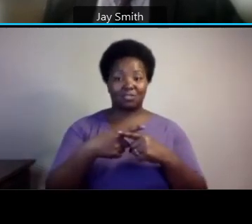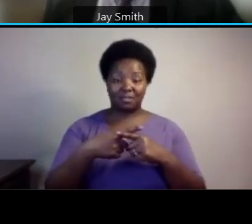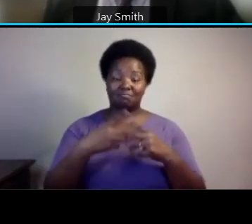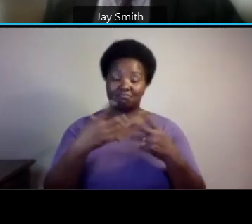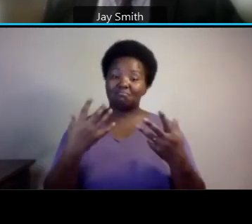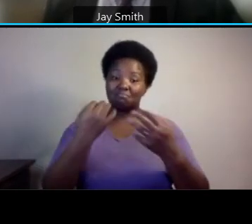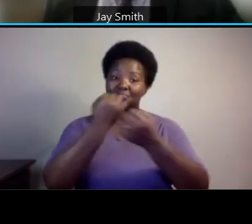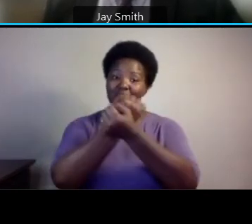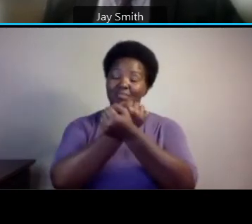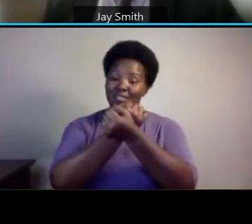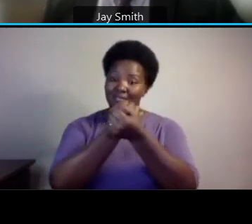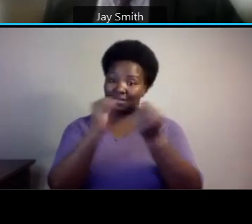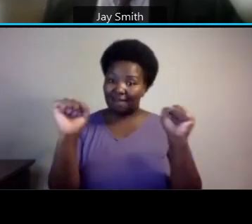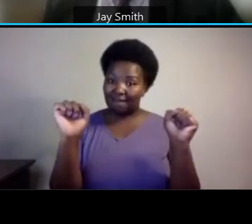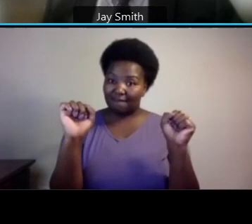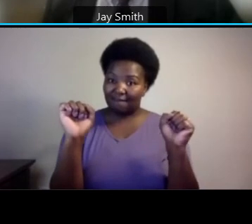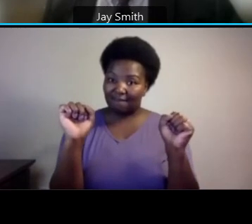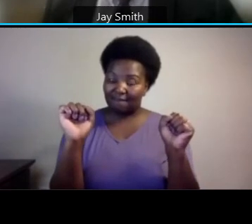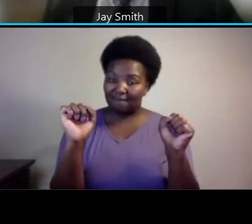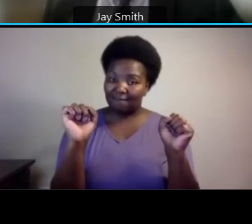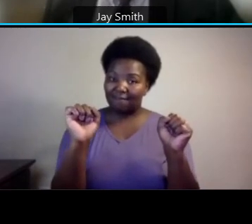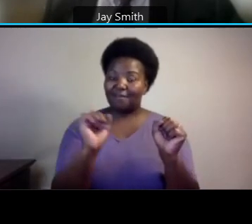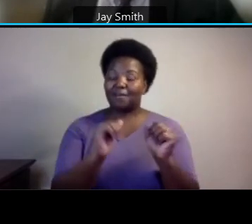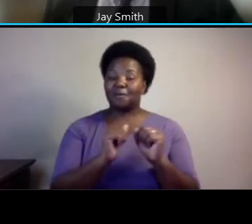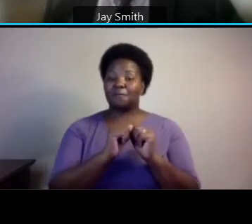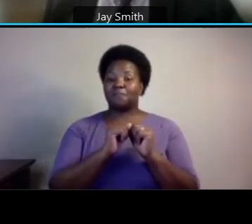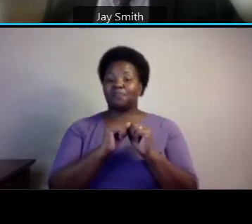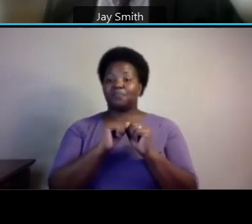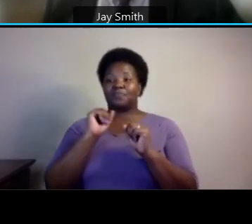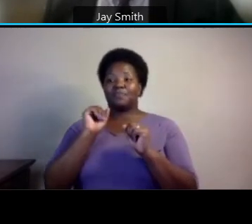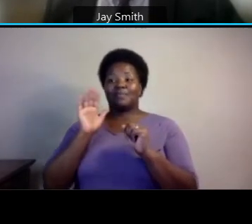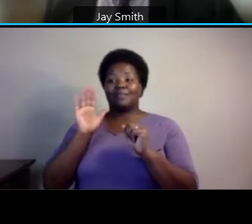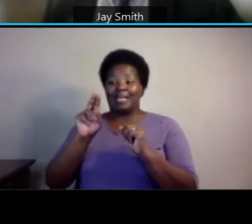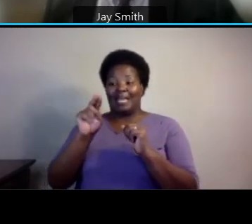and as rick mentioned there were all these different lanes and multiple lanes that people